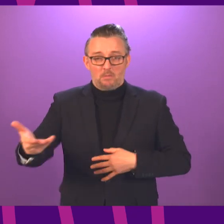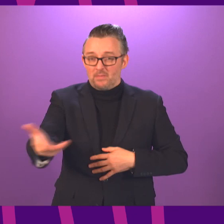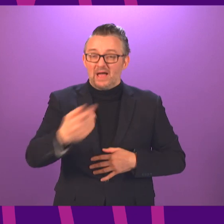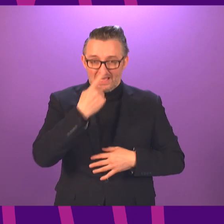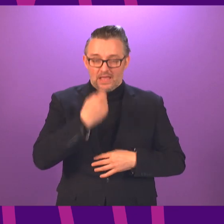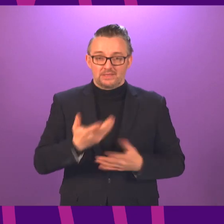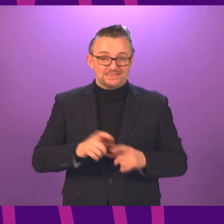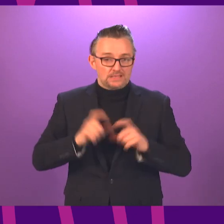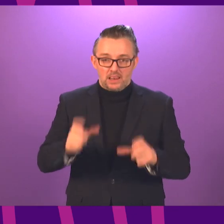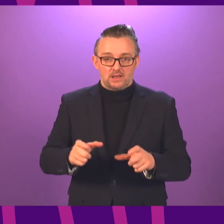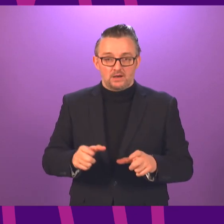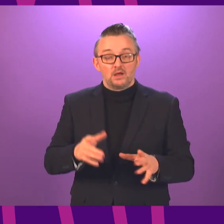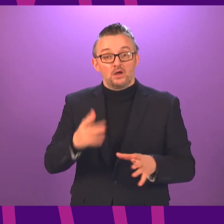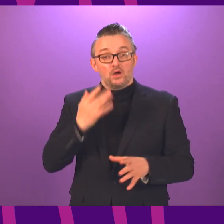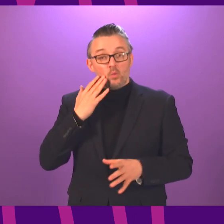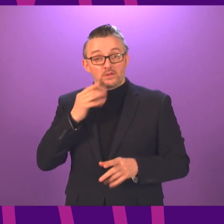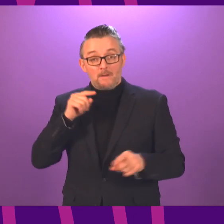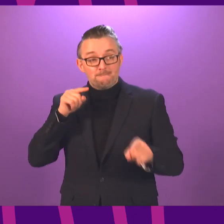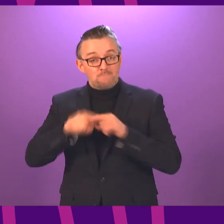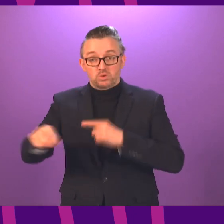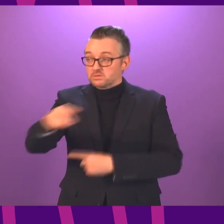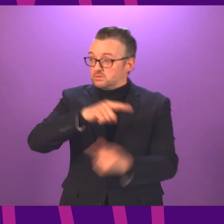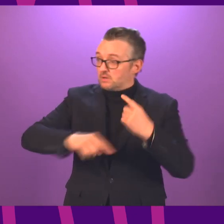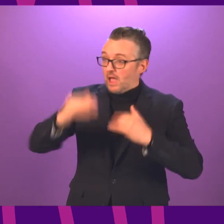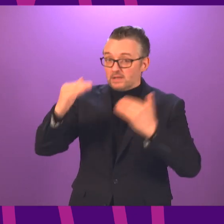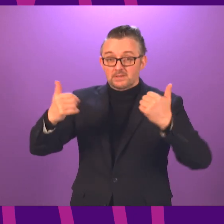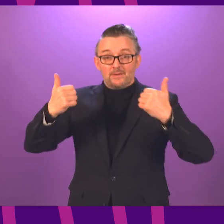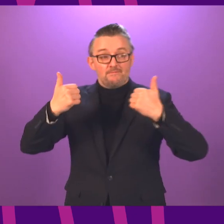In time, though, once the vast majority of the adult population has received at least